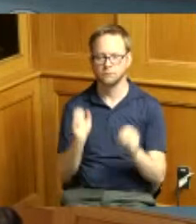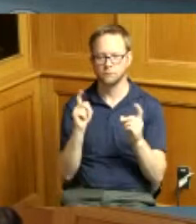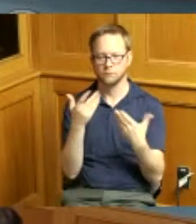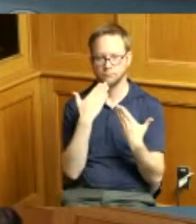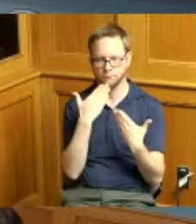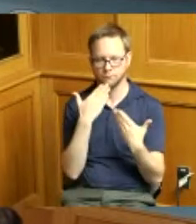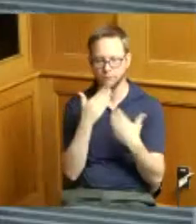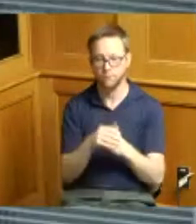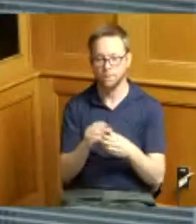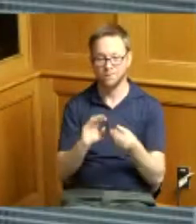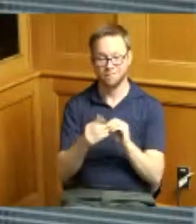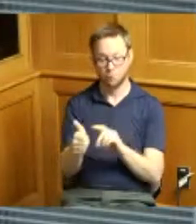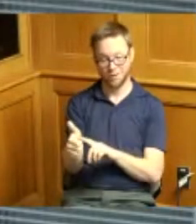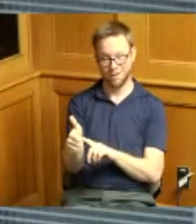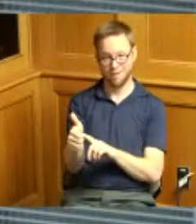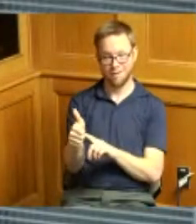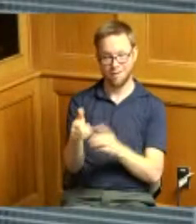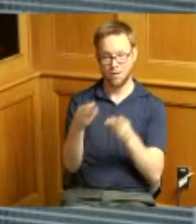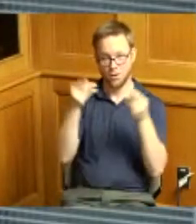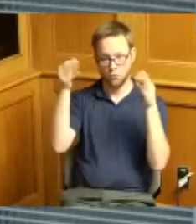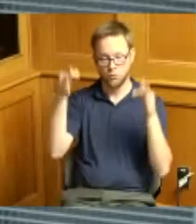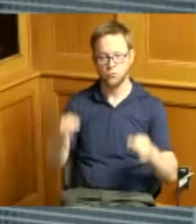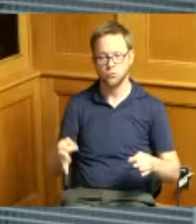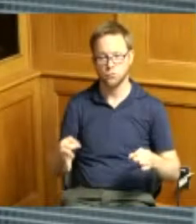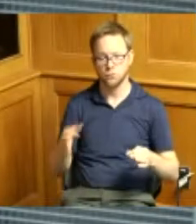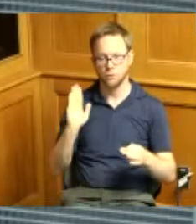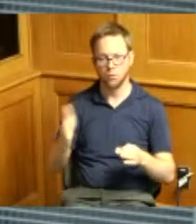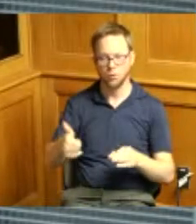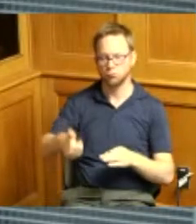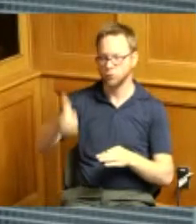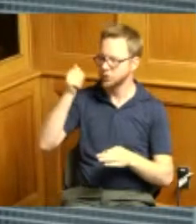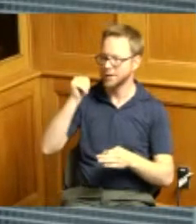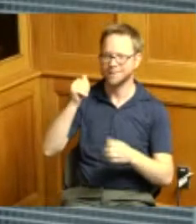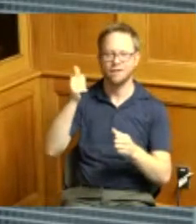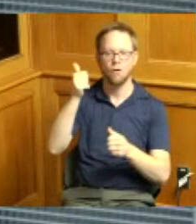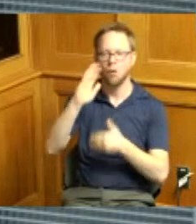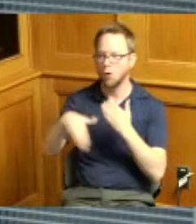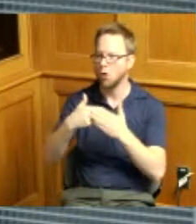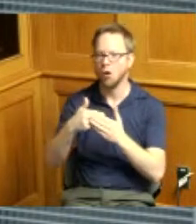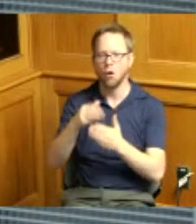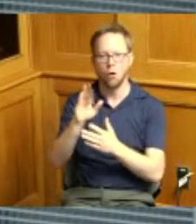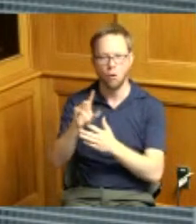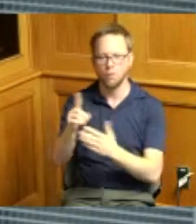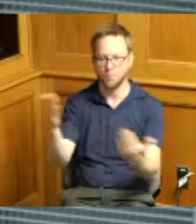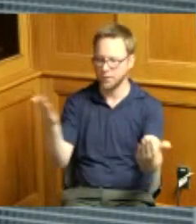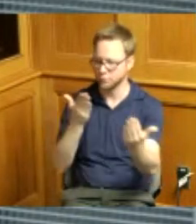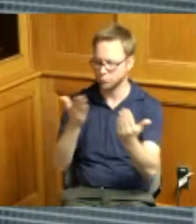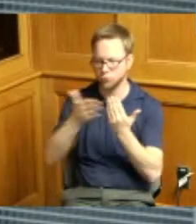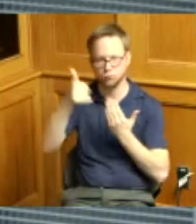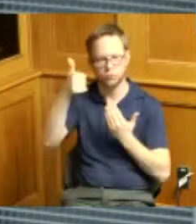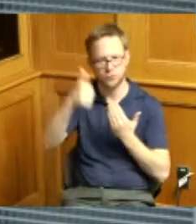item number 10 is a resolution rejecting all bids for the 2022 sidewalk repair replacement program